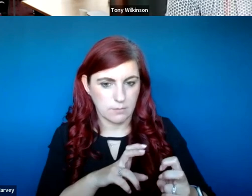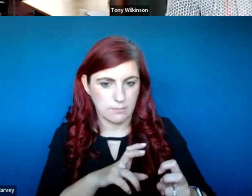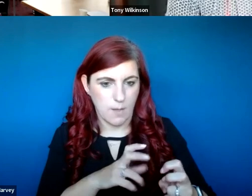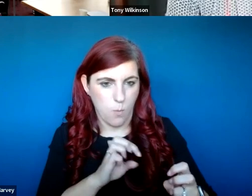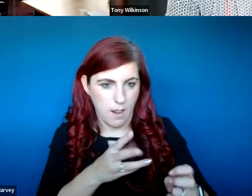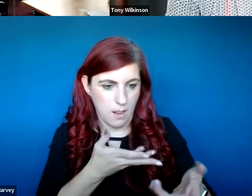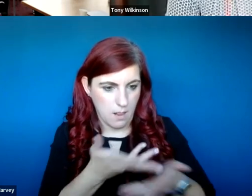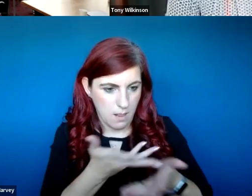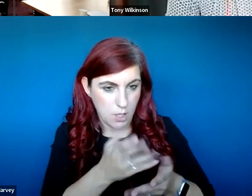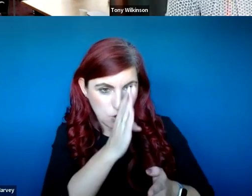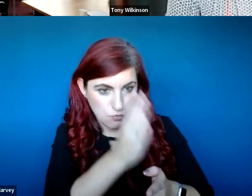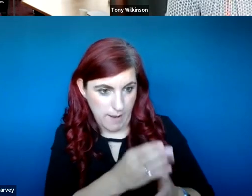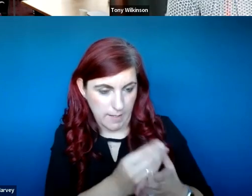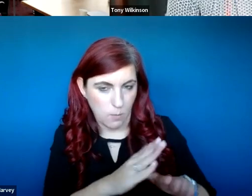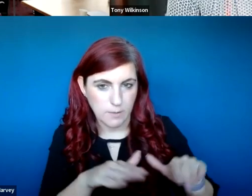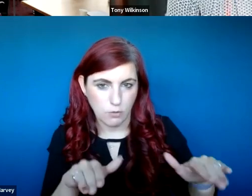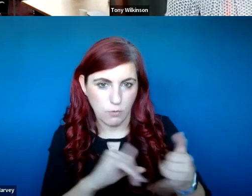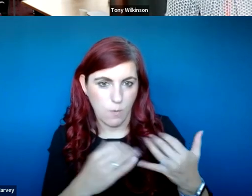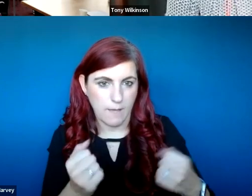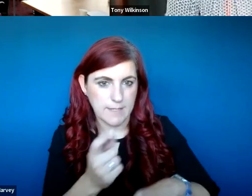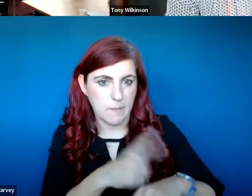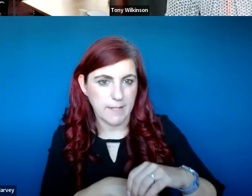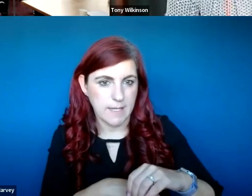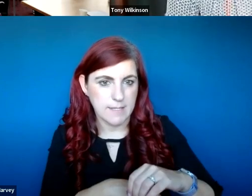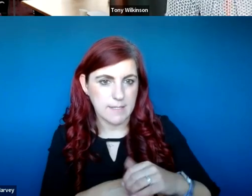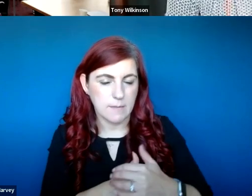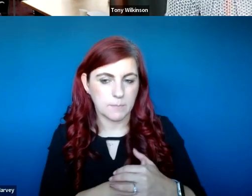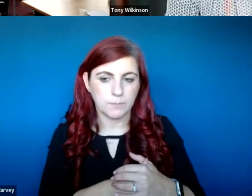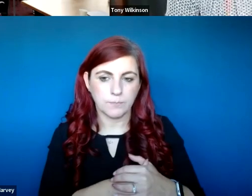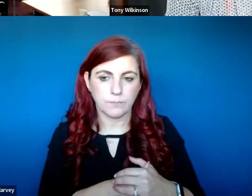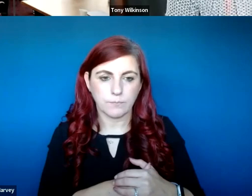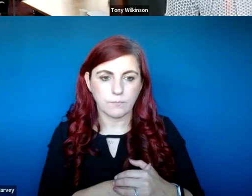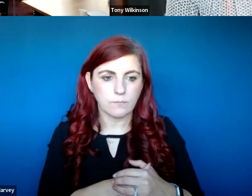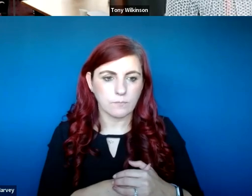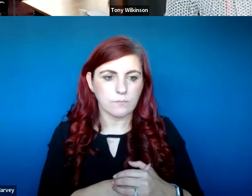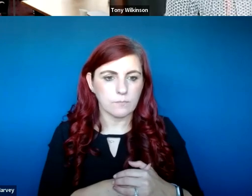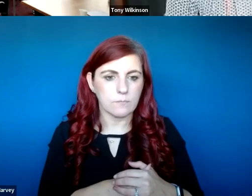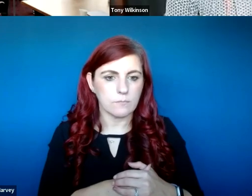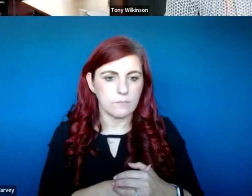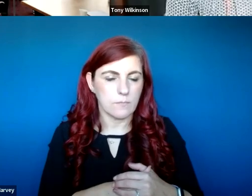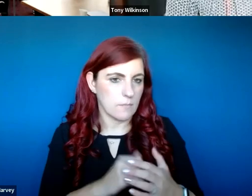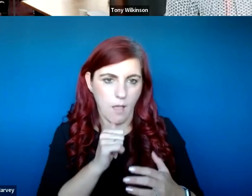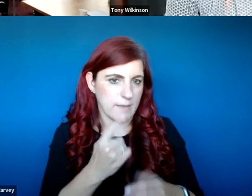directly with children with disabilities and we didn't do it this time, hopefully we will